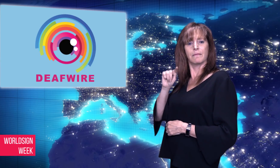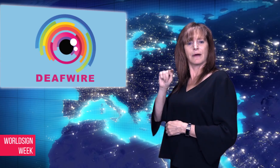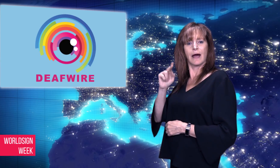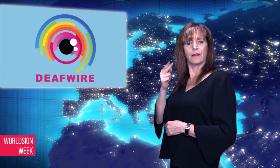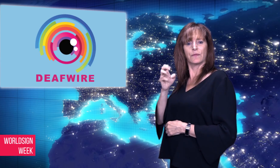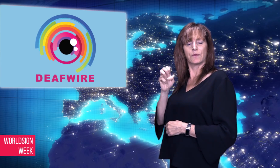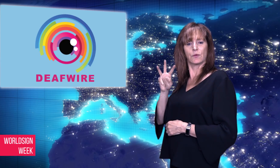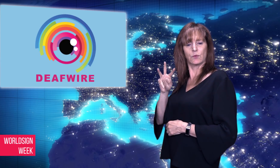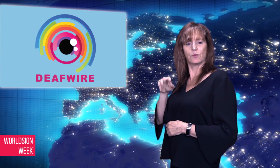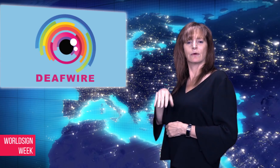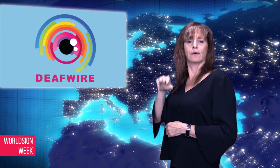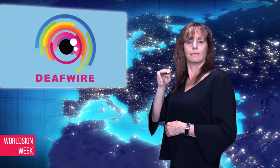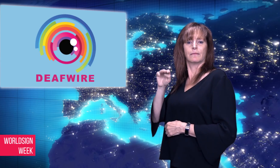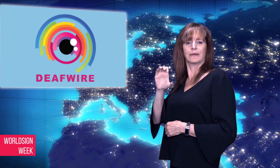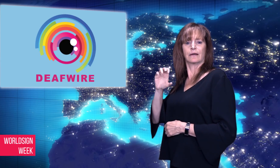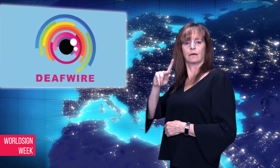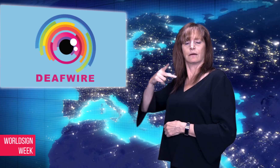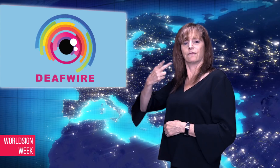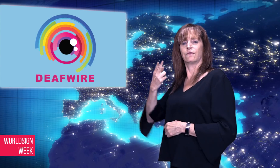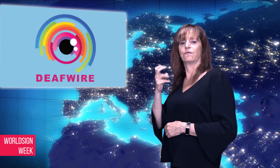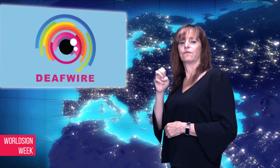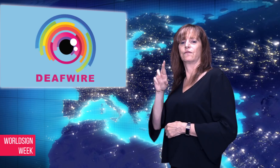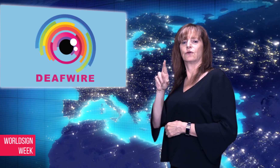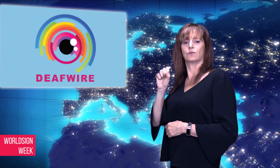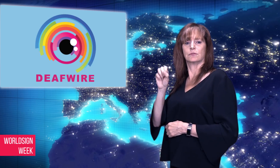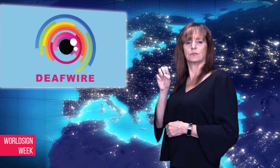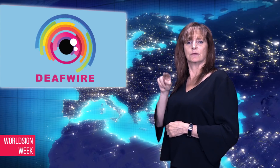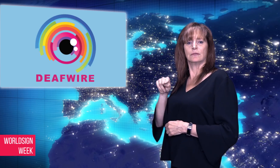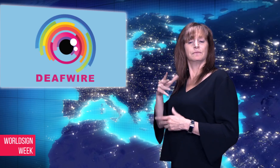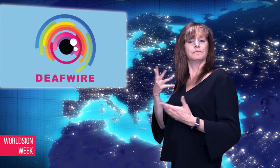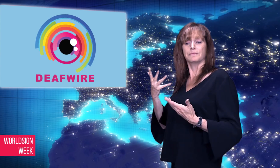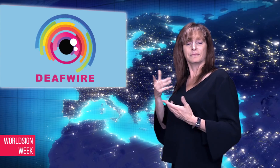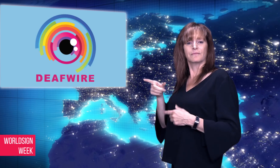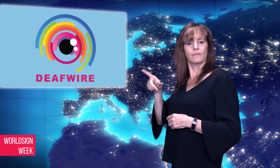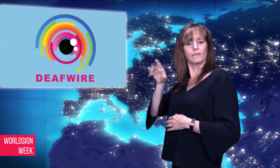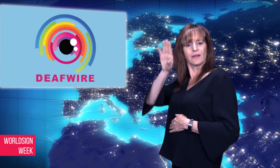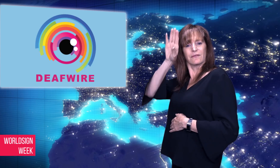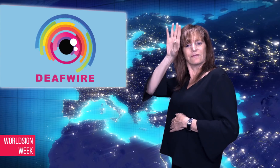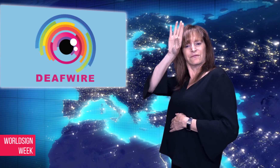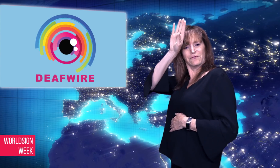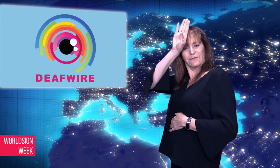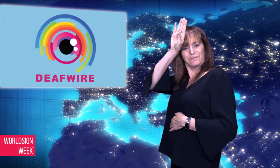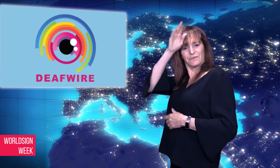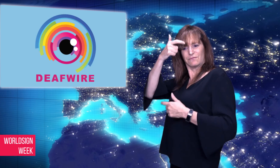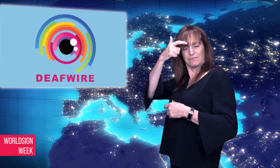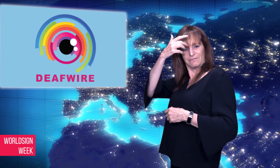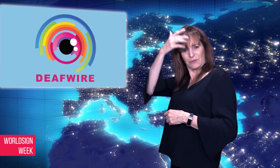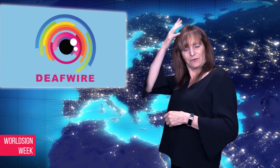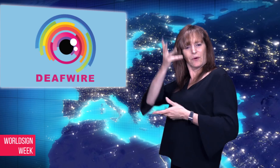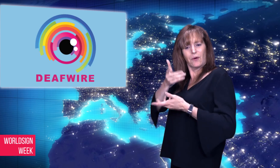December was accidental. McPherson,